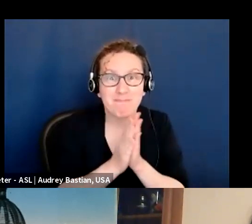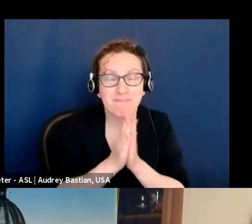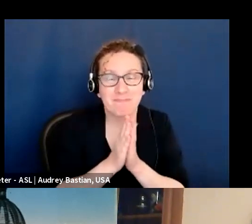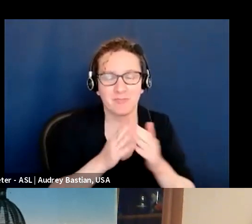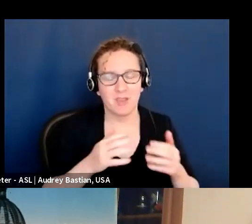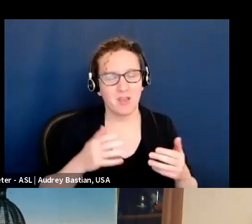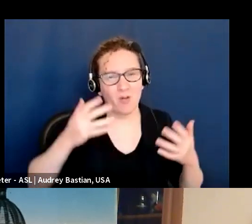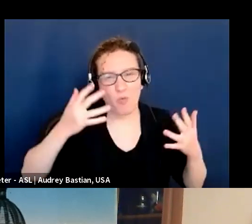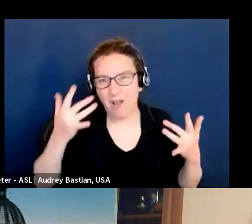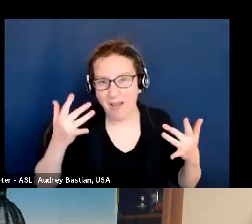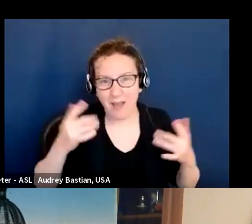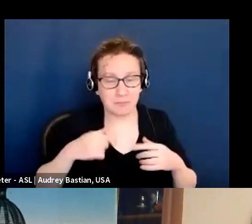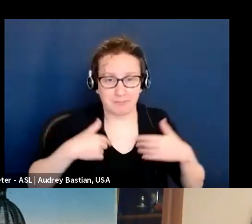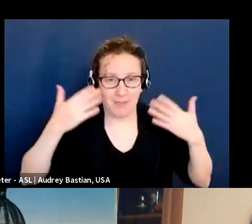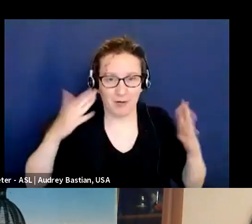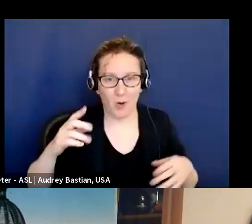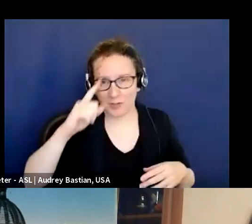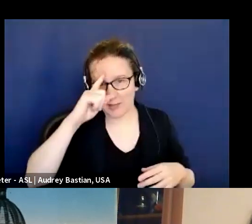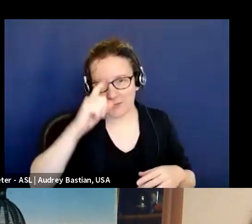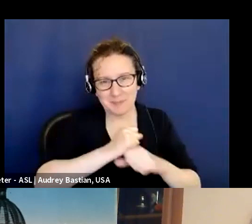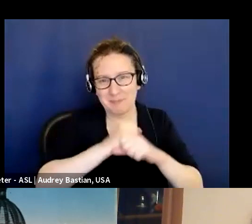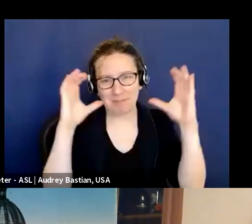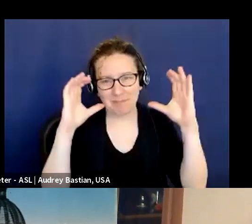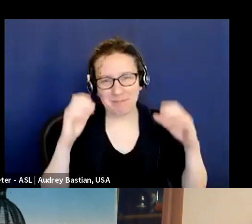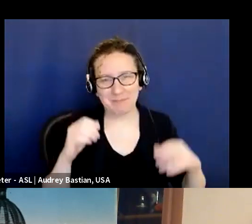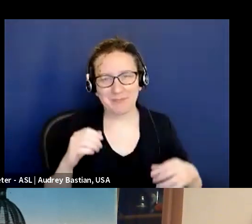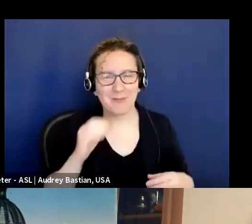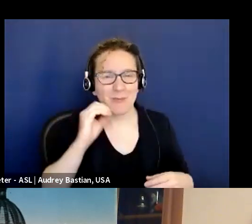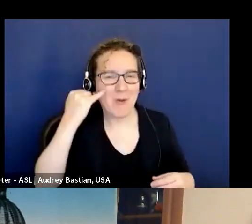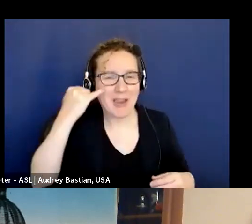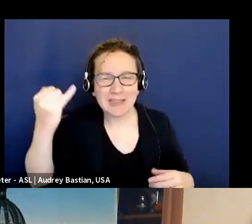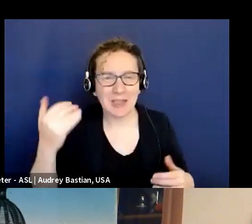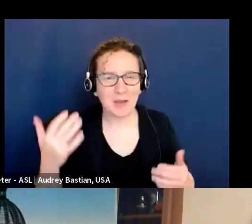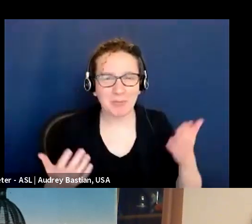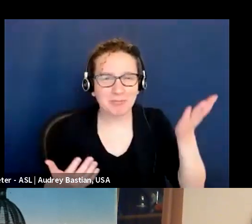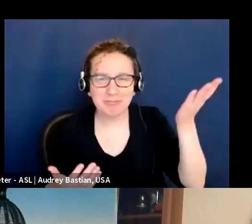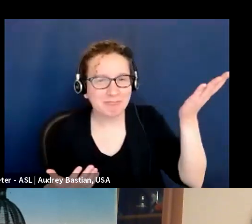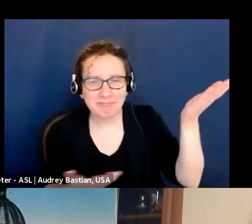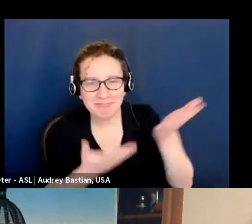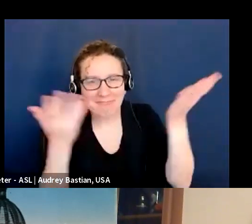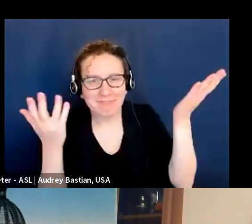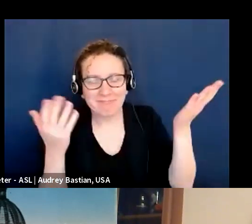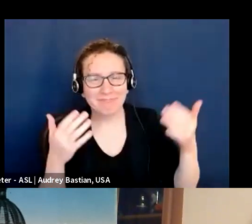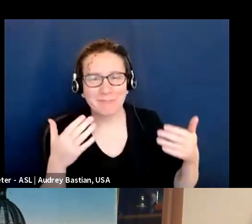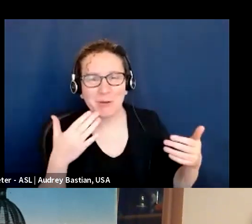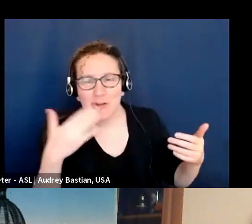just happened, you know. It just came to my mind. I didn't have any idea what, how good this country